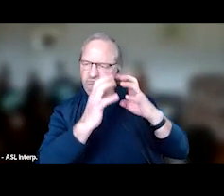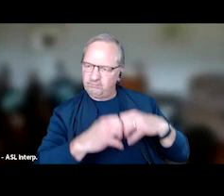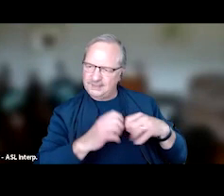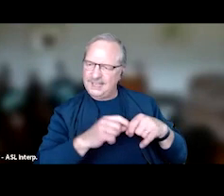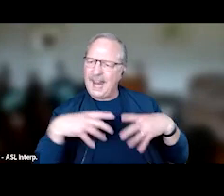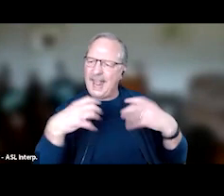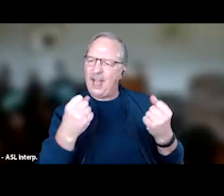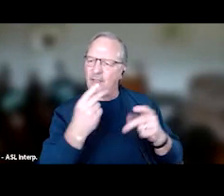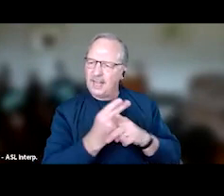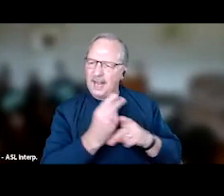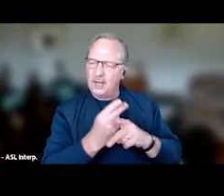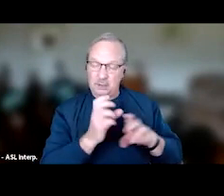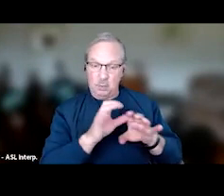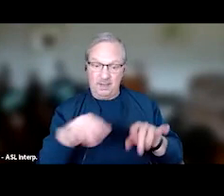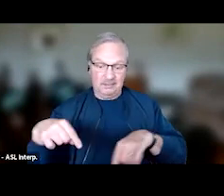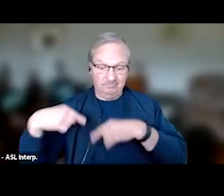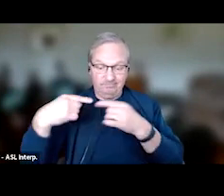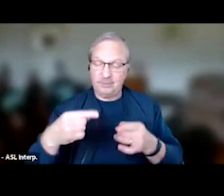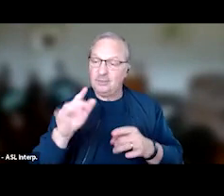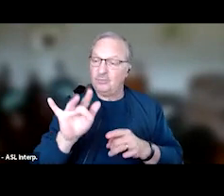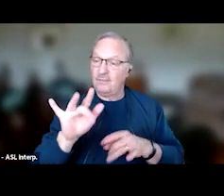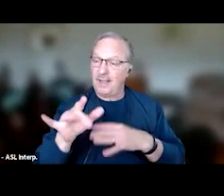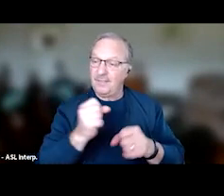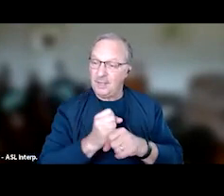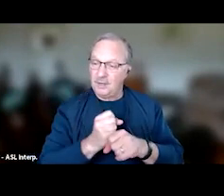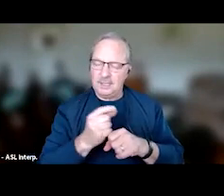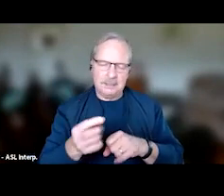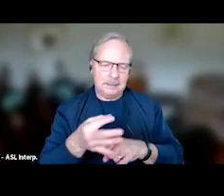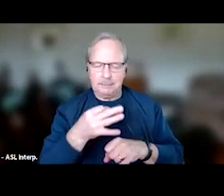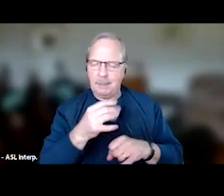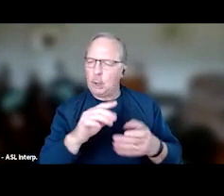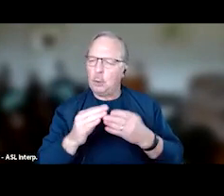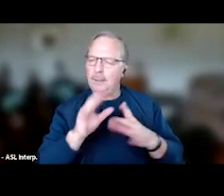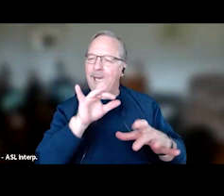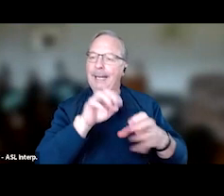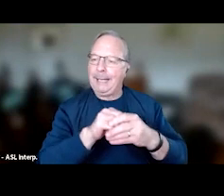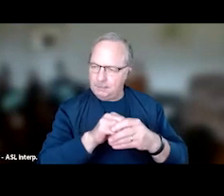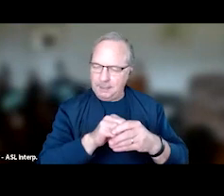and he's been doing this for 25 years, and is an expert in community engagement, community organizing,